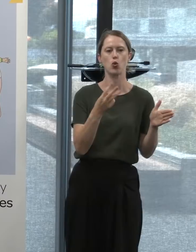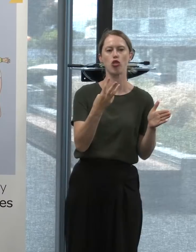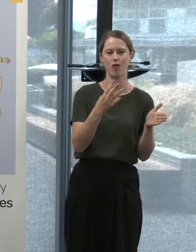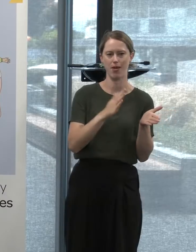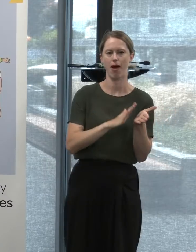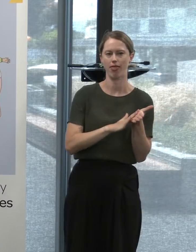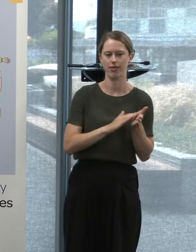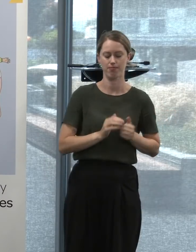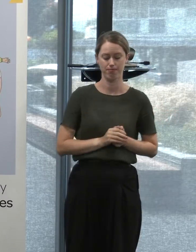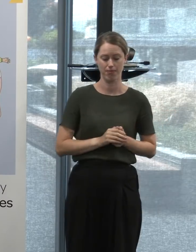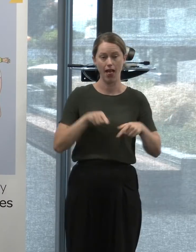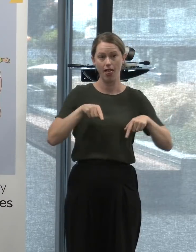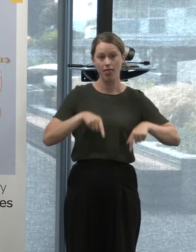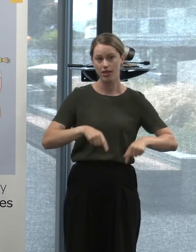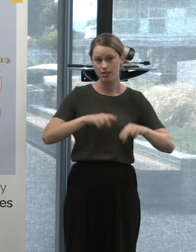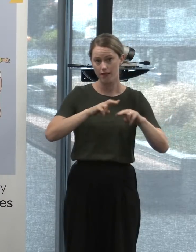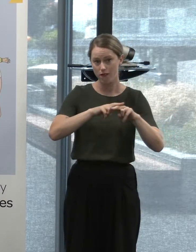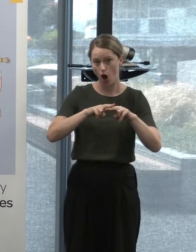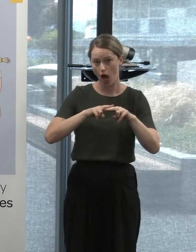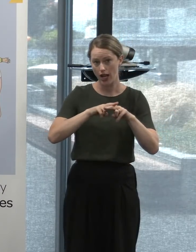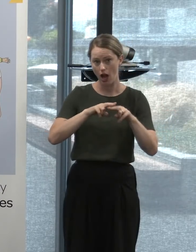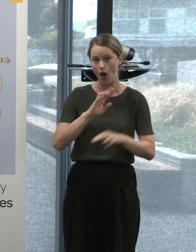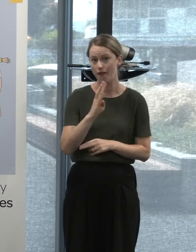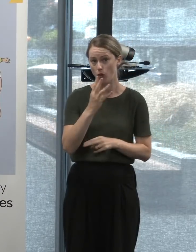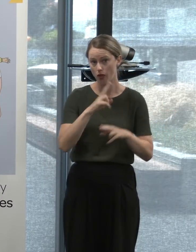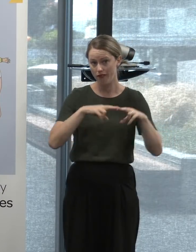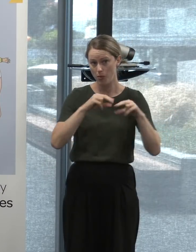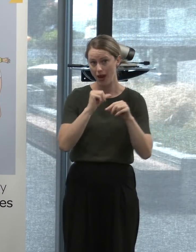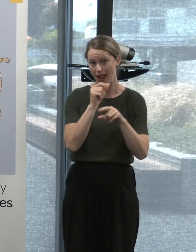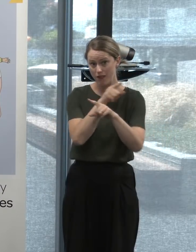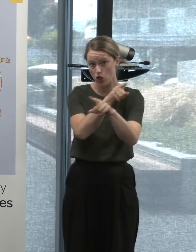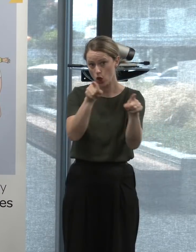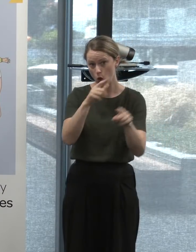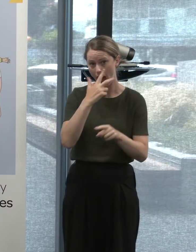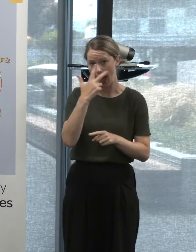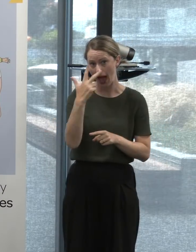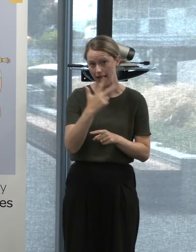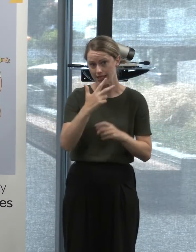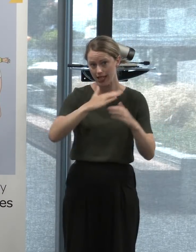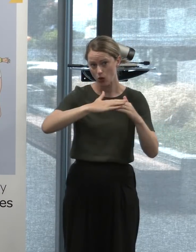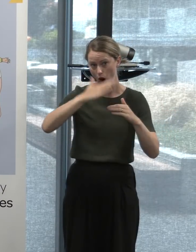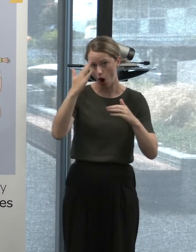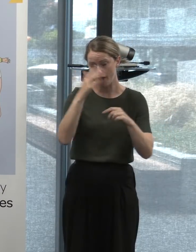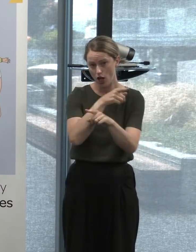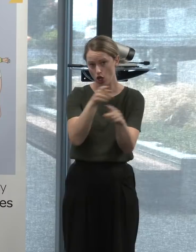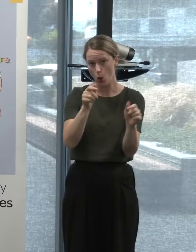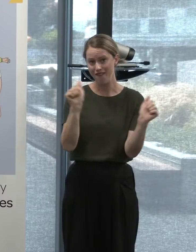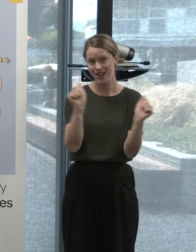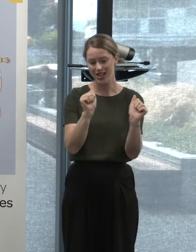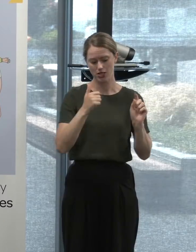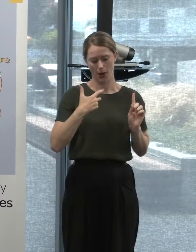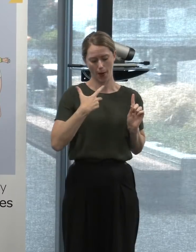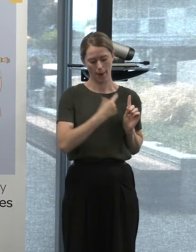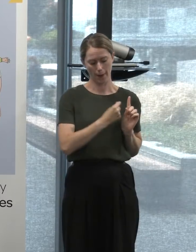Town with us today, we will further reduce the interval between the second dose and the booster to 3 months.